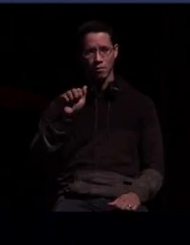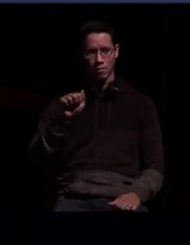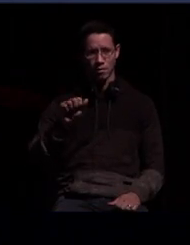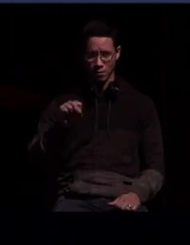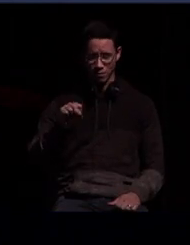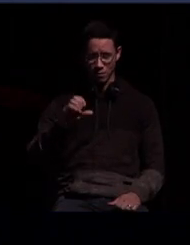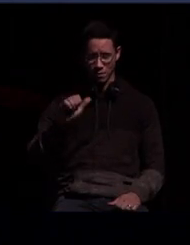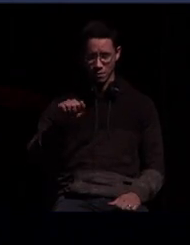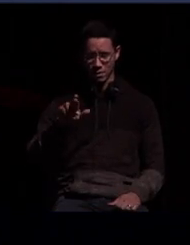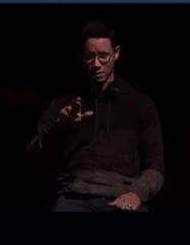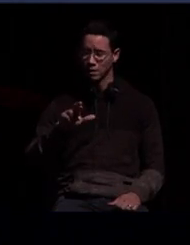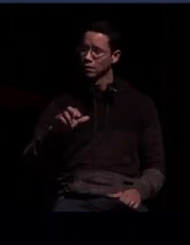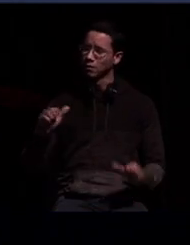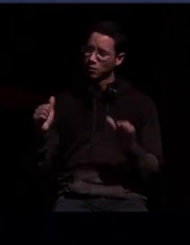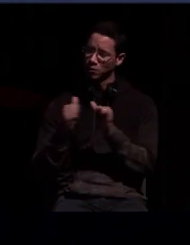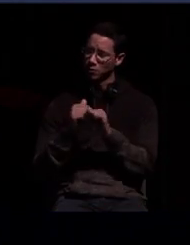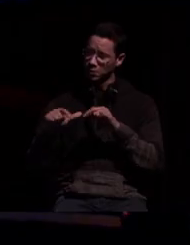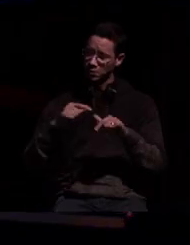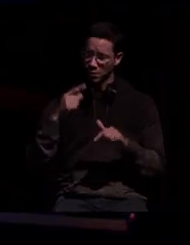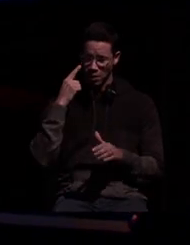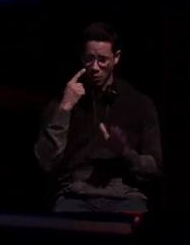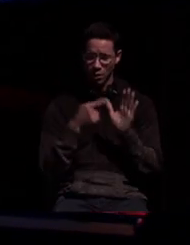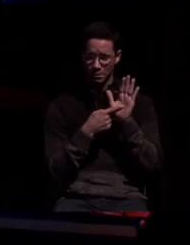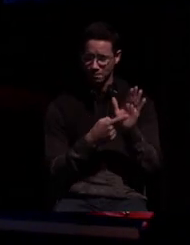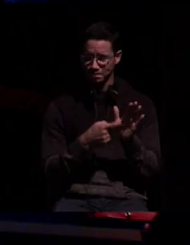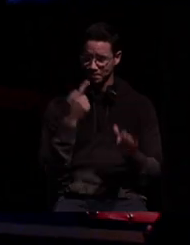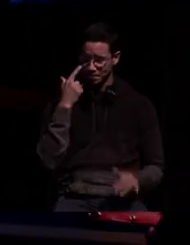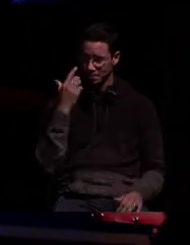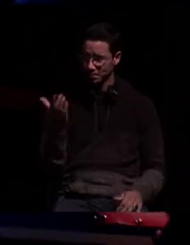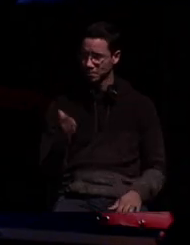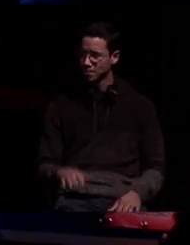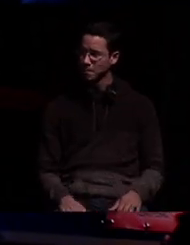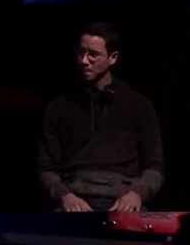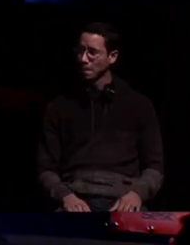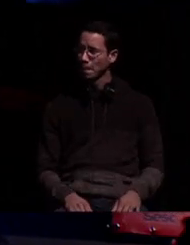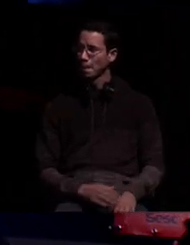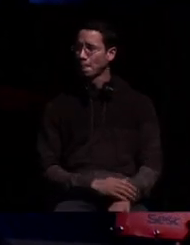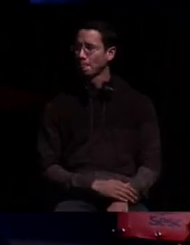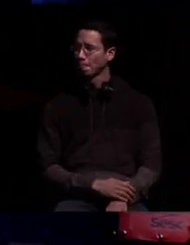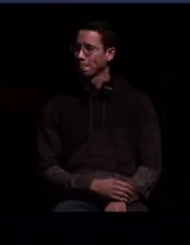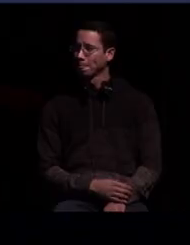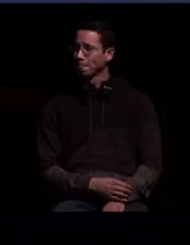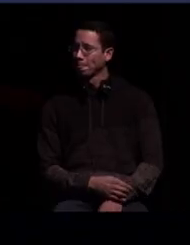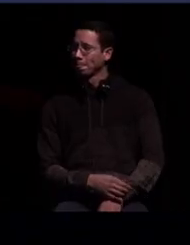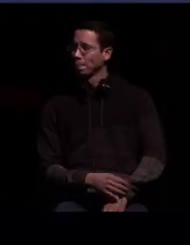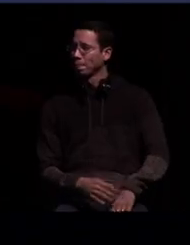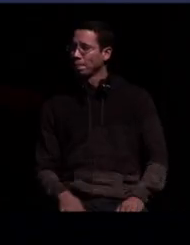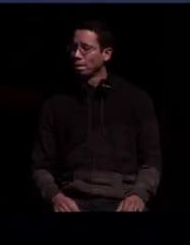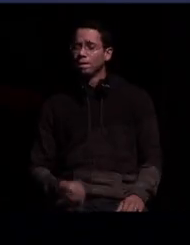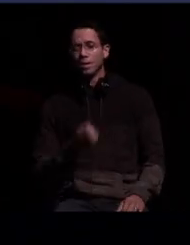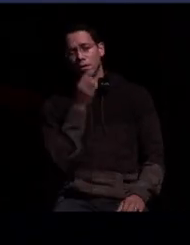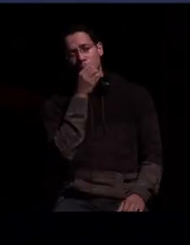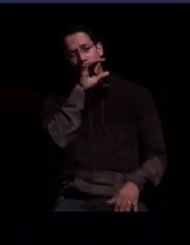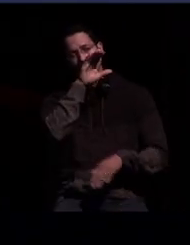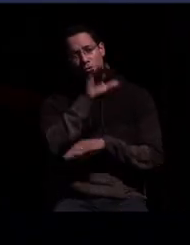She will give us her presentation. Thanks. Good afternoon all of you.